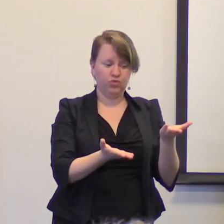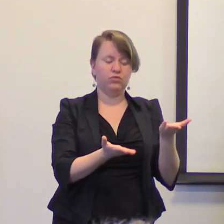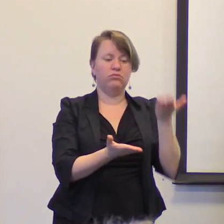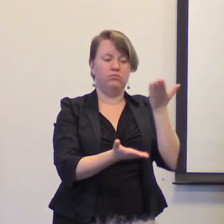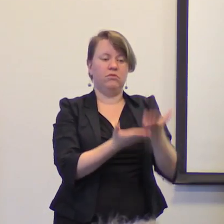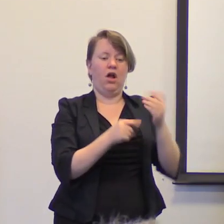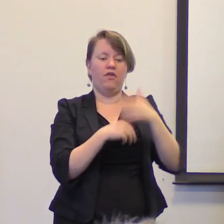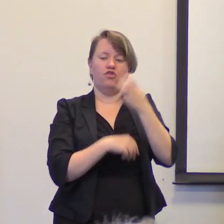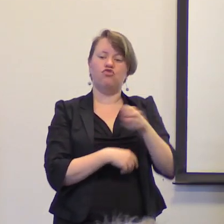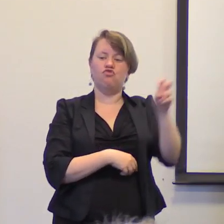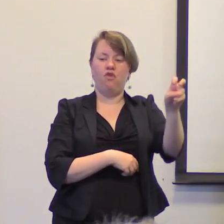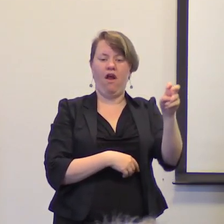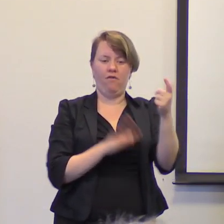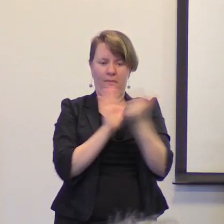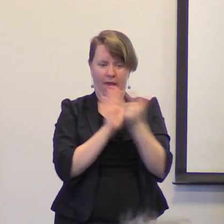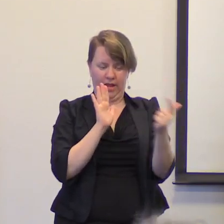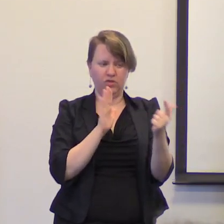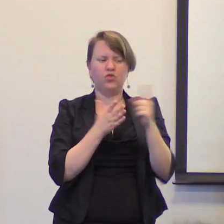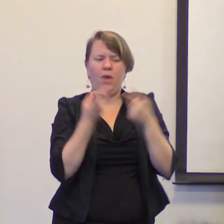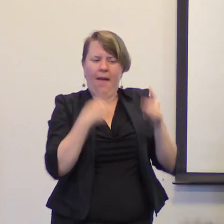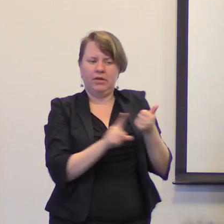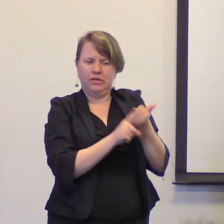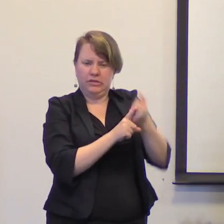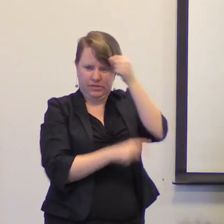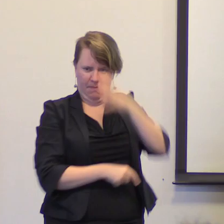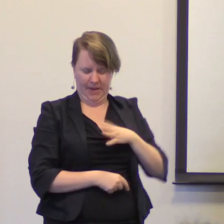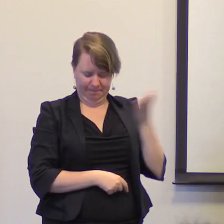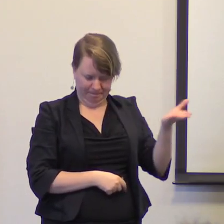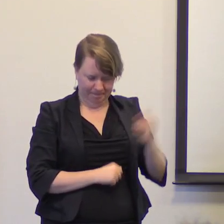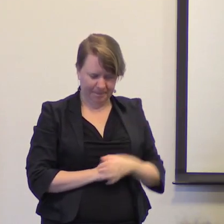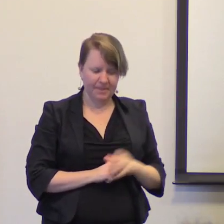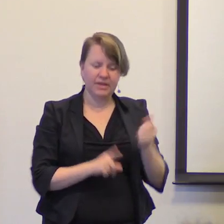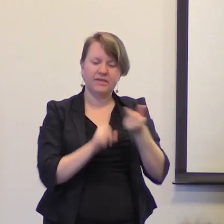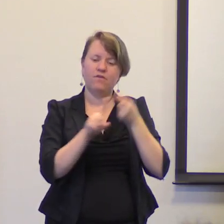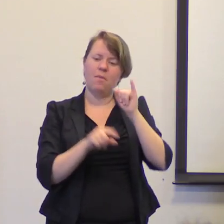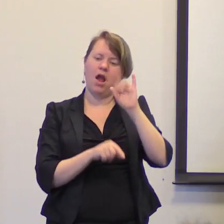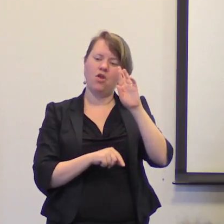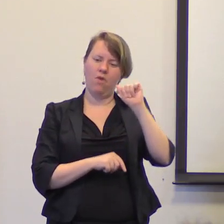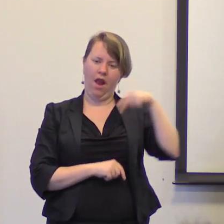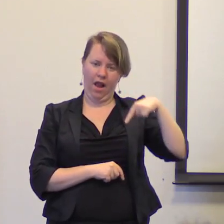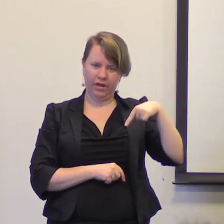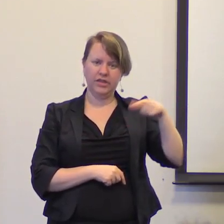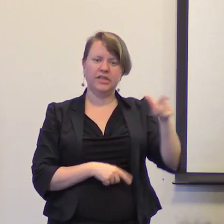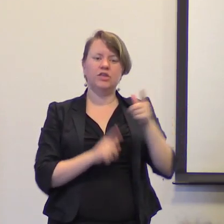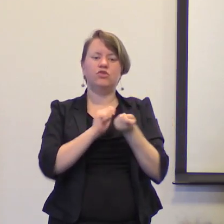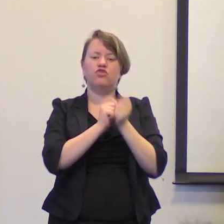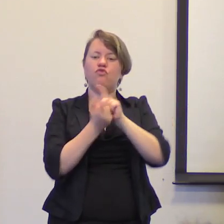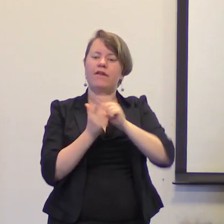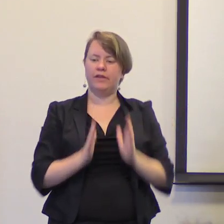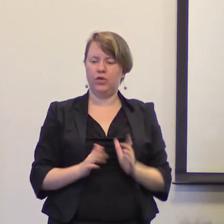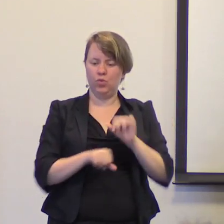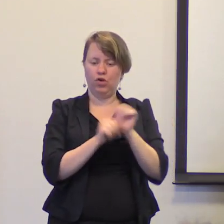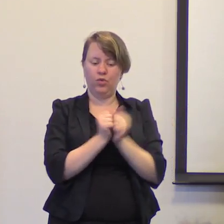So here's what happened to Hameed Darweesh. He is Iraqi. He was a translator who worked with the American troops.